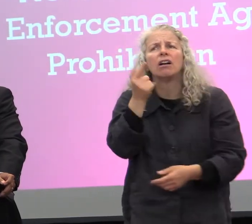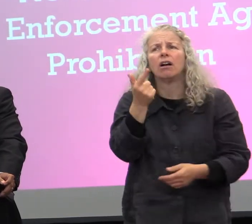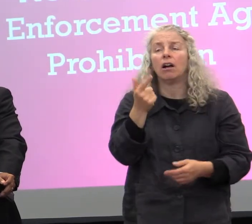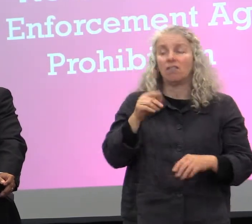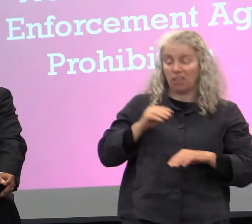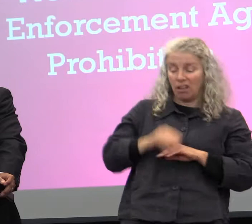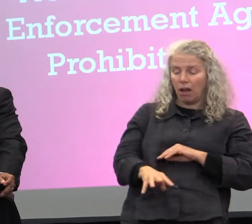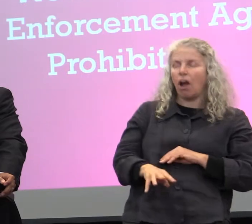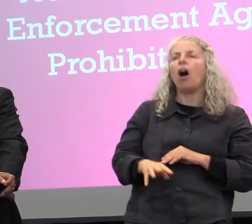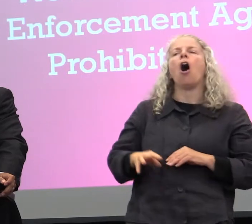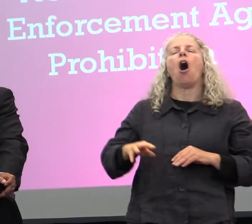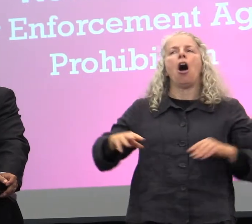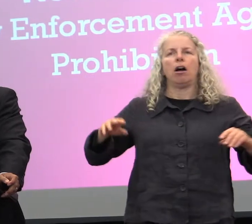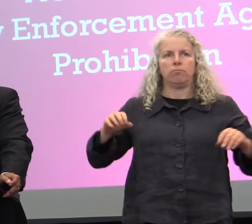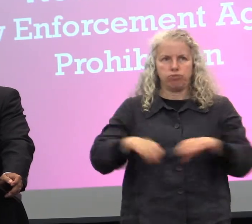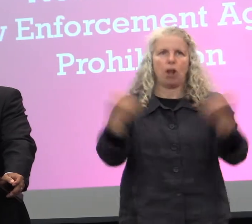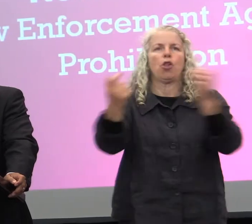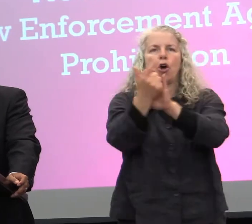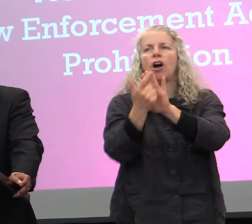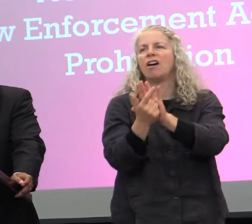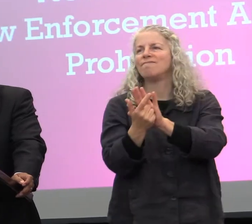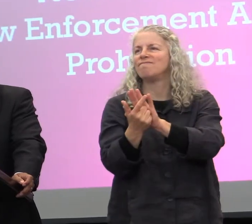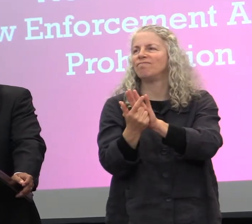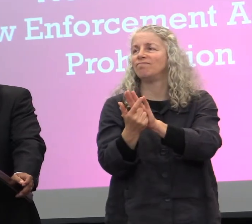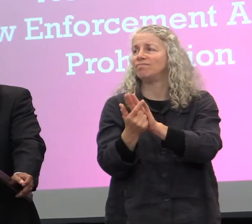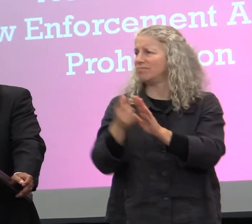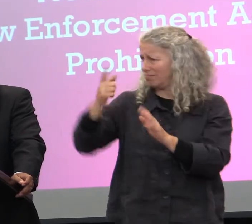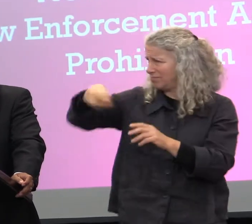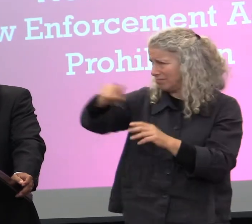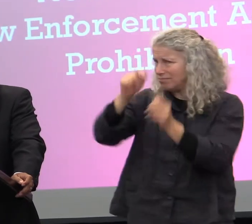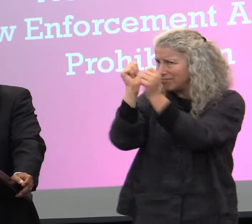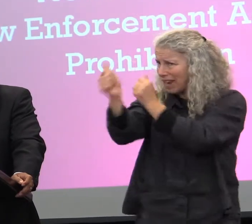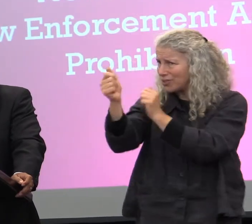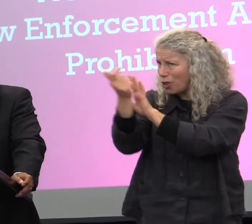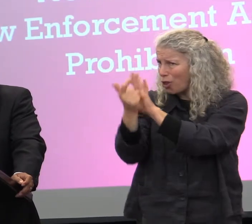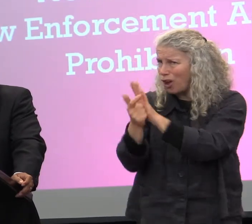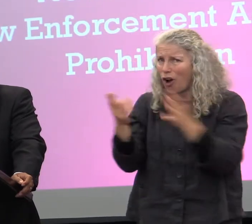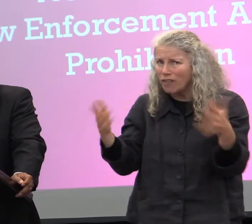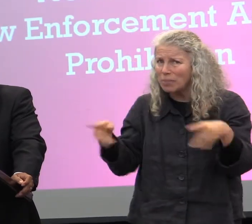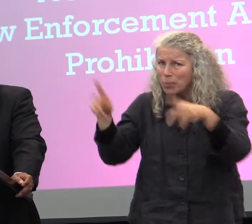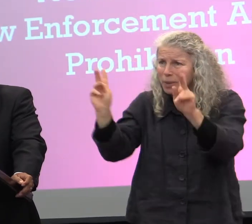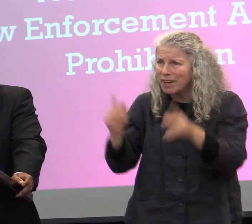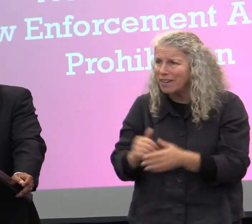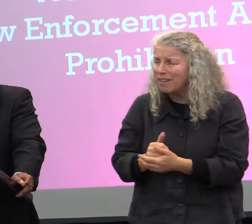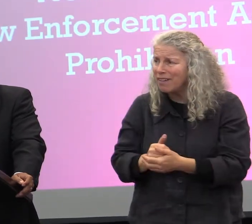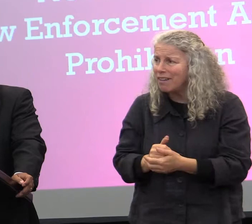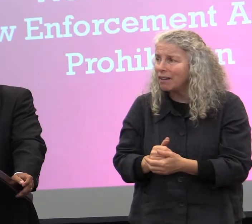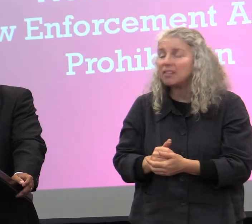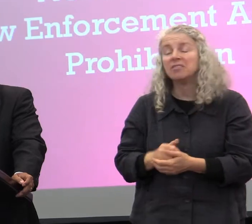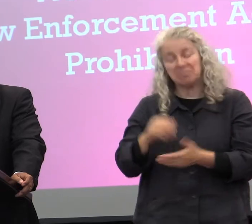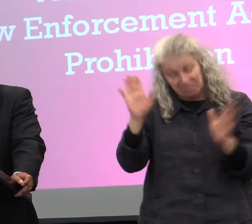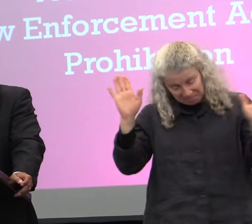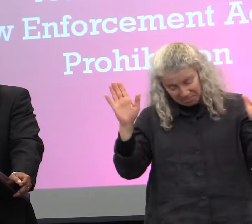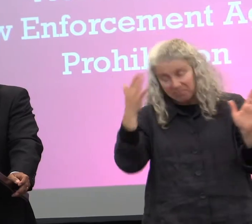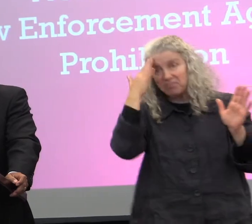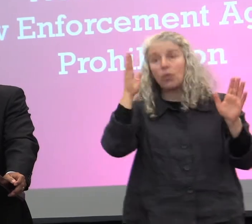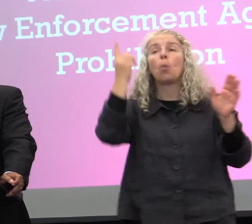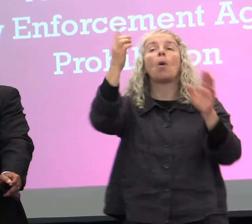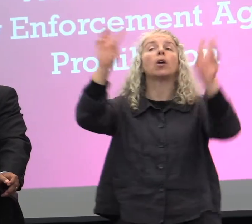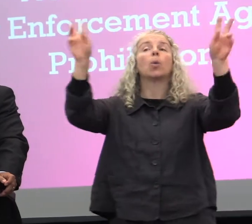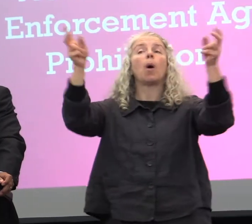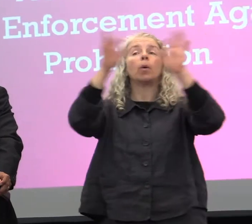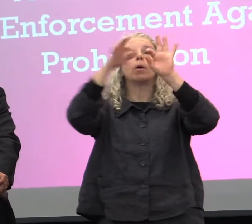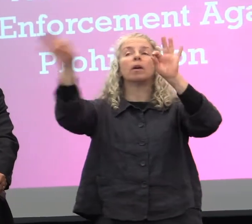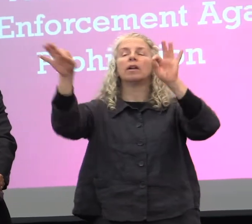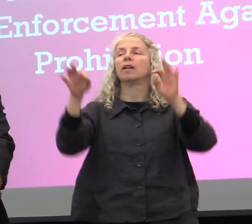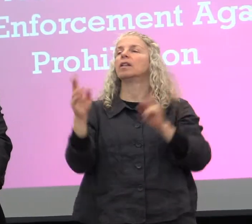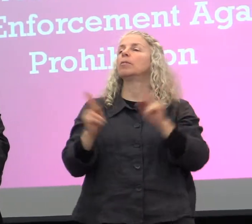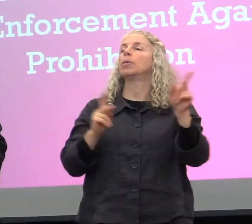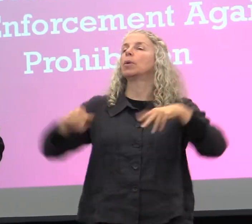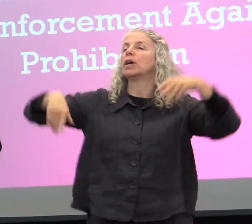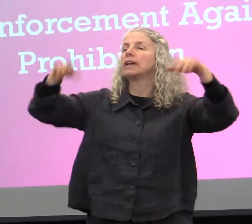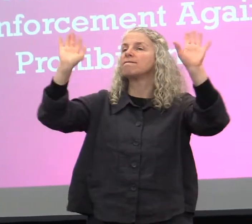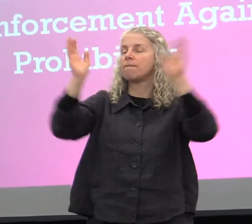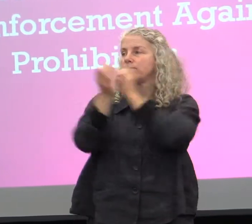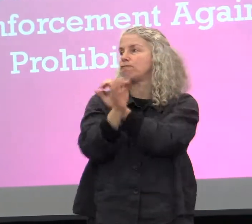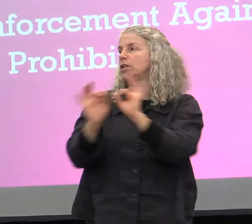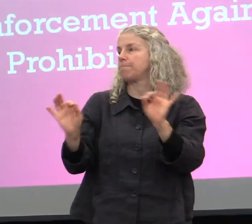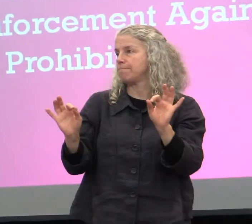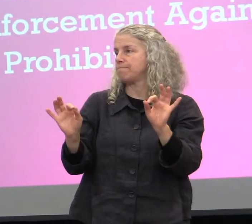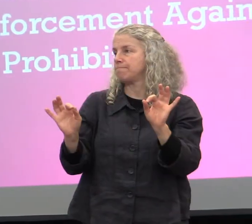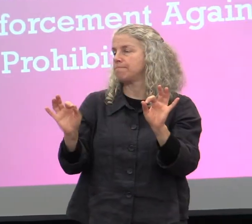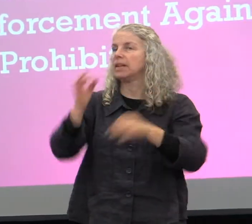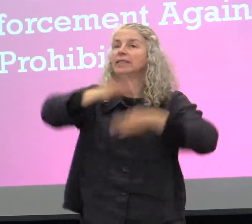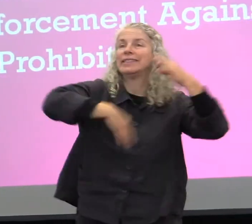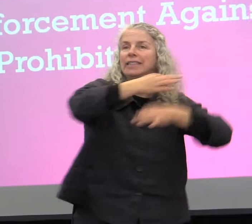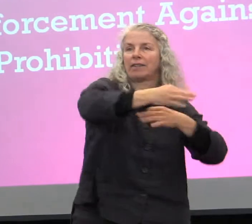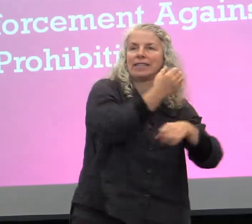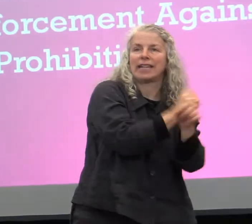We have permitted such laws to be passed. There is truth to the quote, "Those who sacrifice freedom for safety deserve neither."